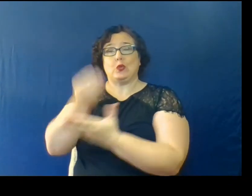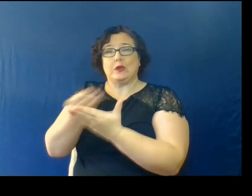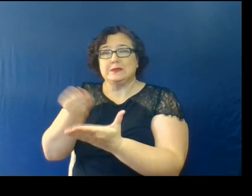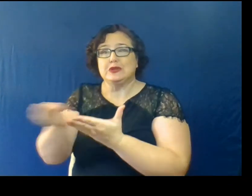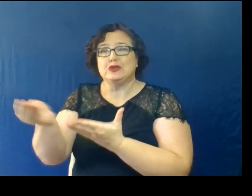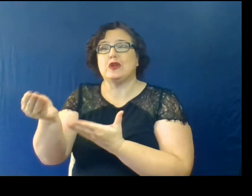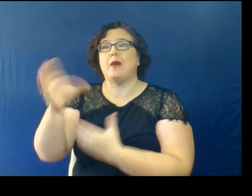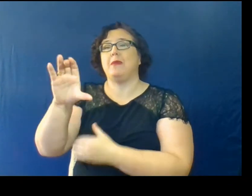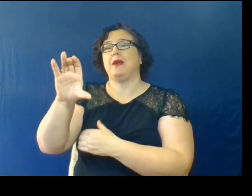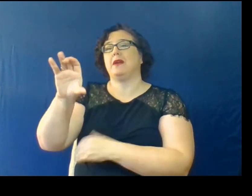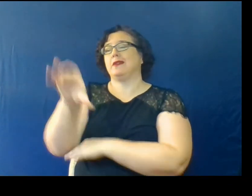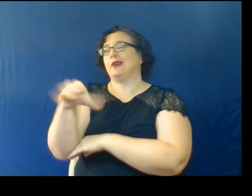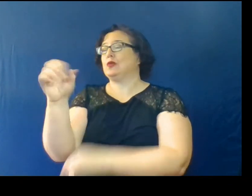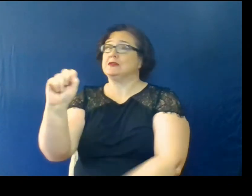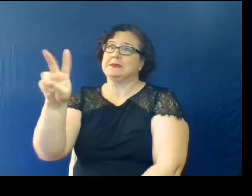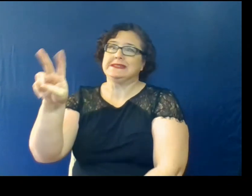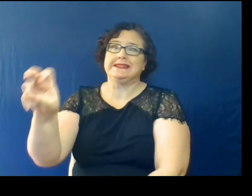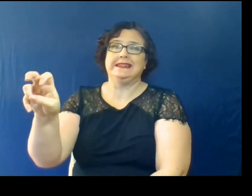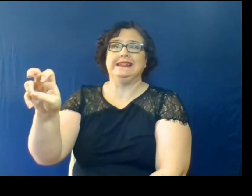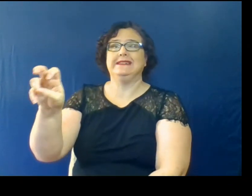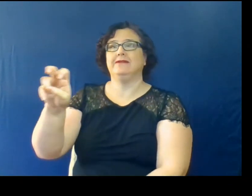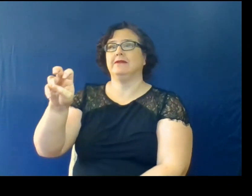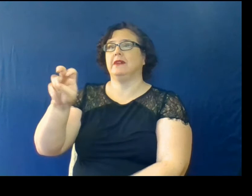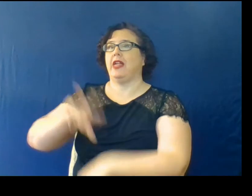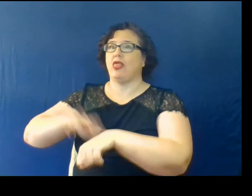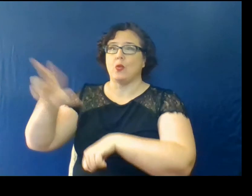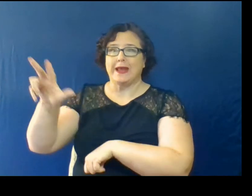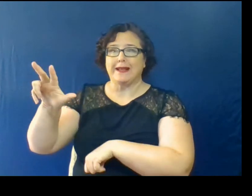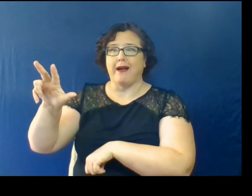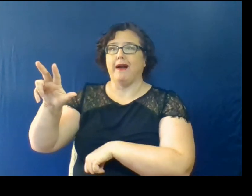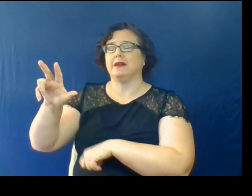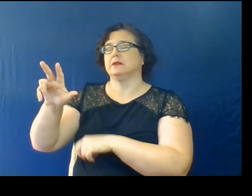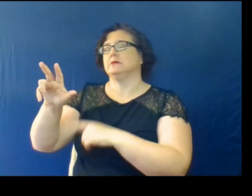the mall and hope to get it done. Some people do because they have to or that's their thing.